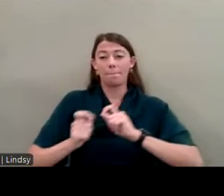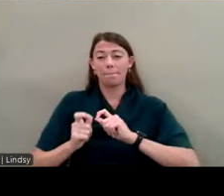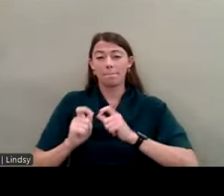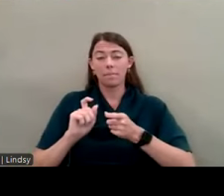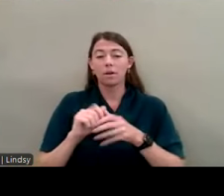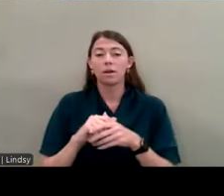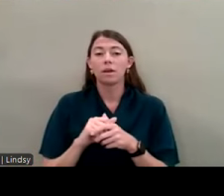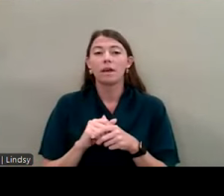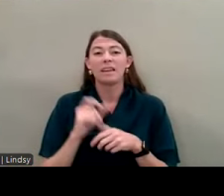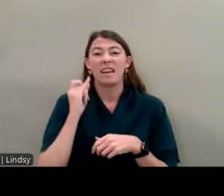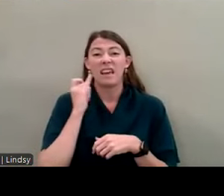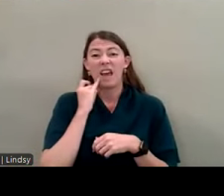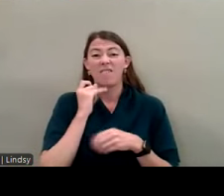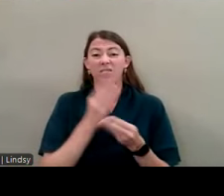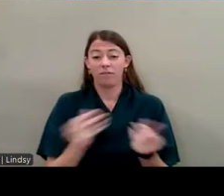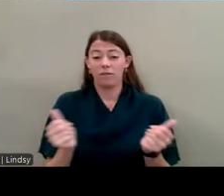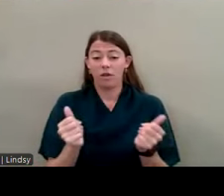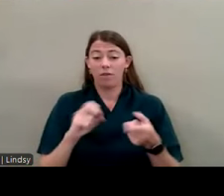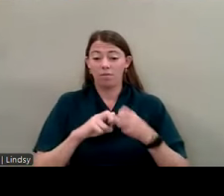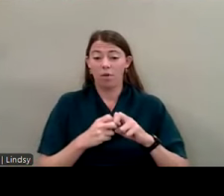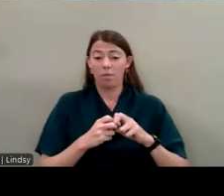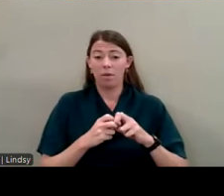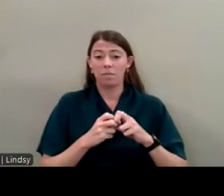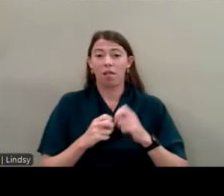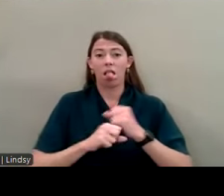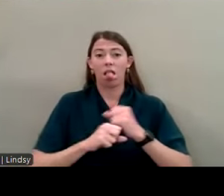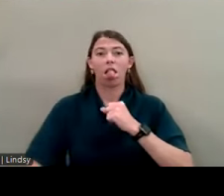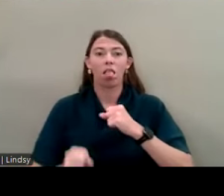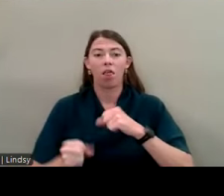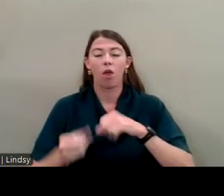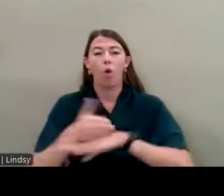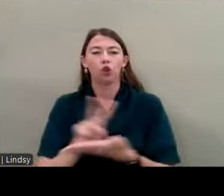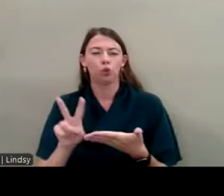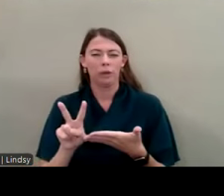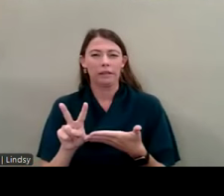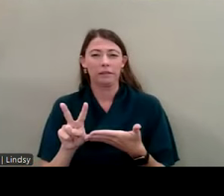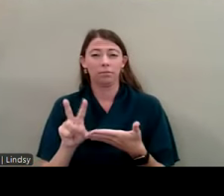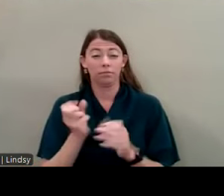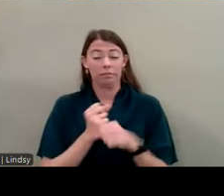more than two weeks, does it make sense to focus on it? Of course I'm trivializing a little bit